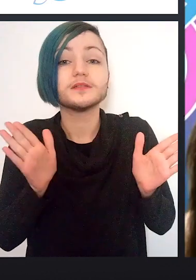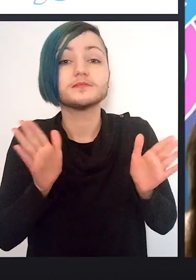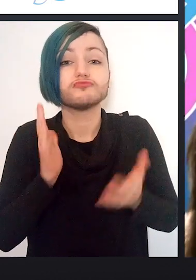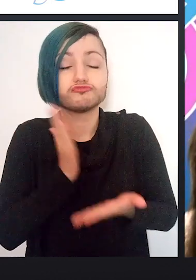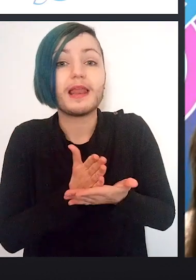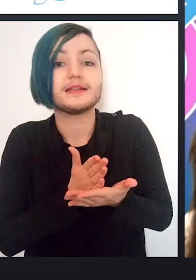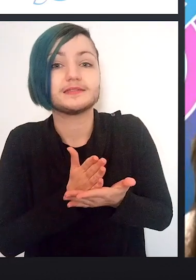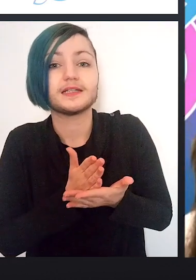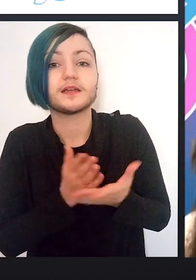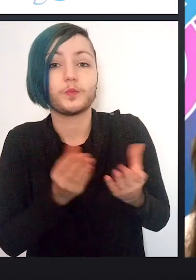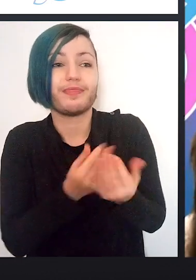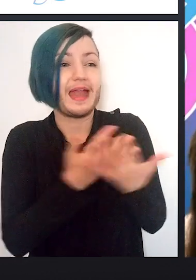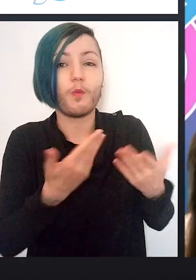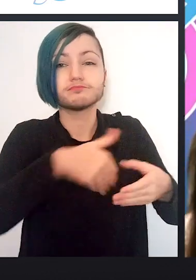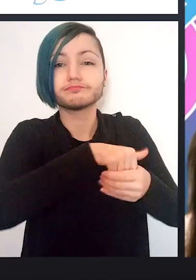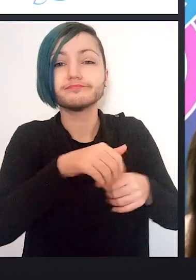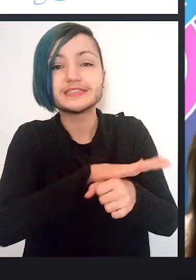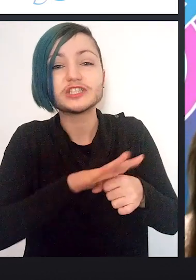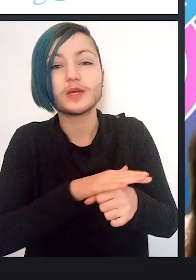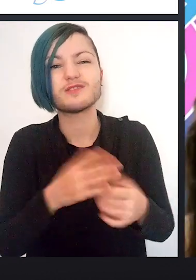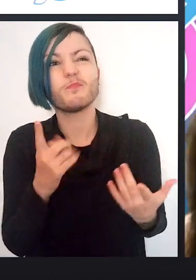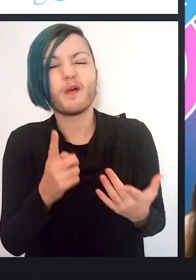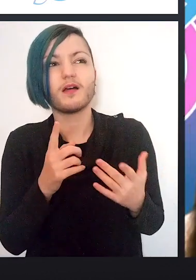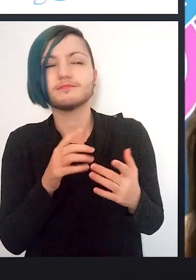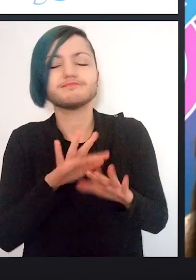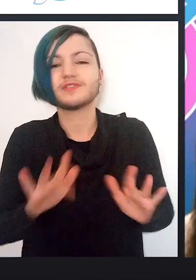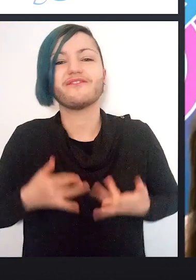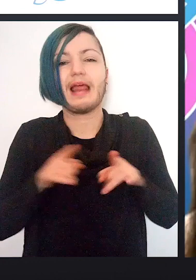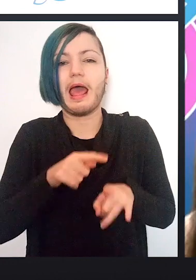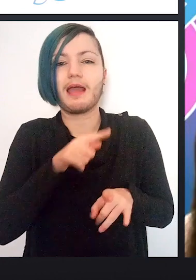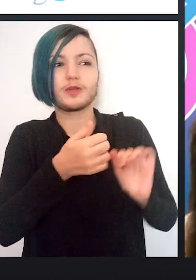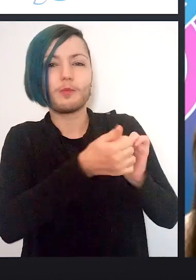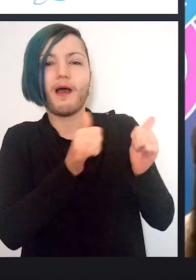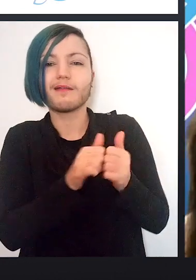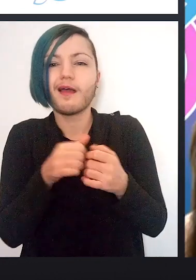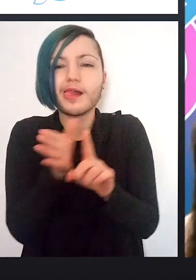fundamentally not feel coerced or controlled into making a decision that's not yours.